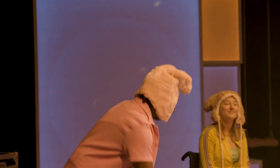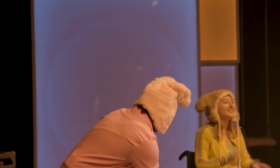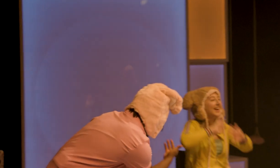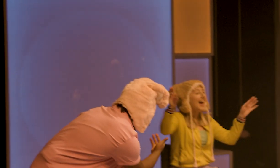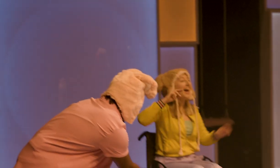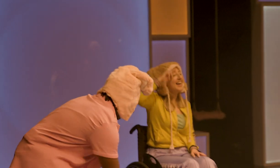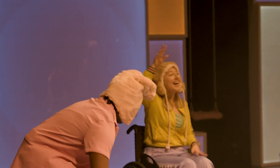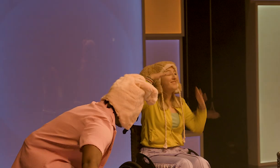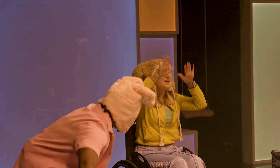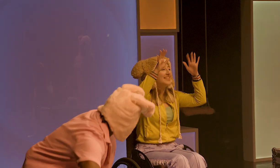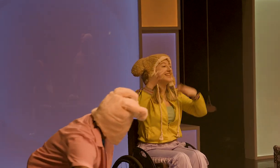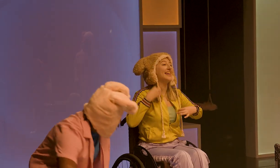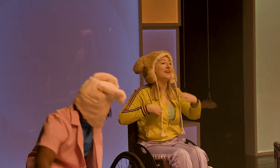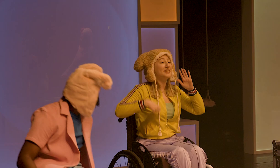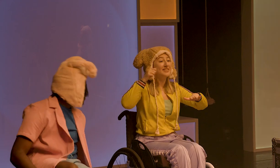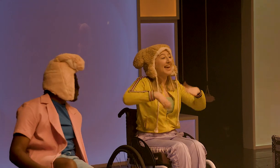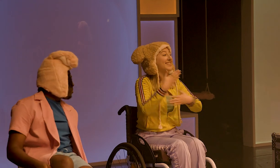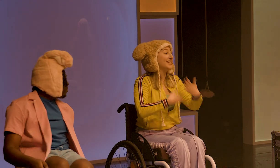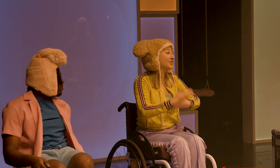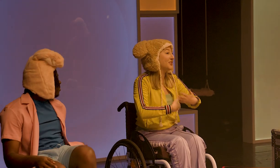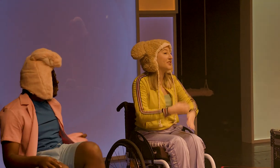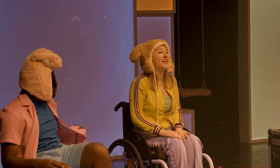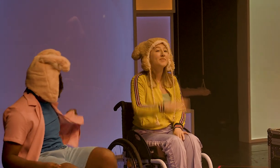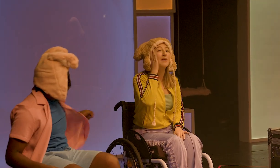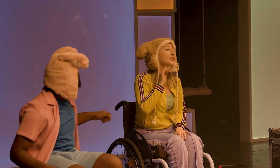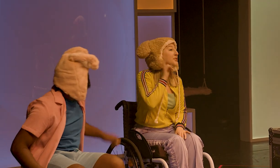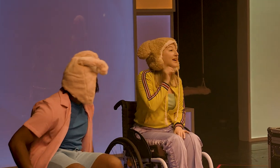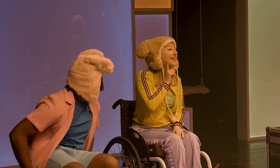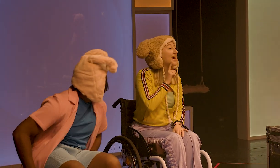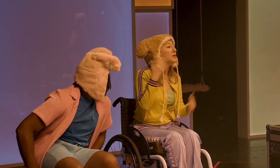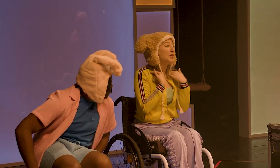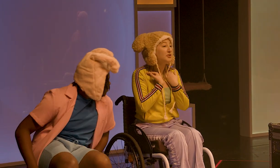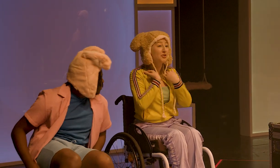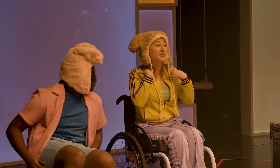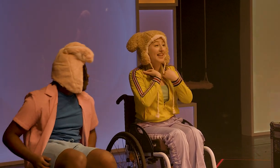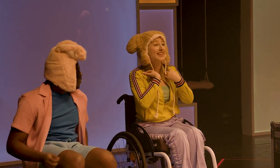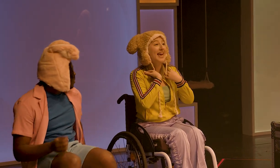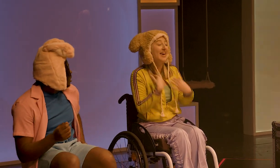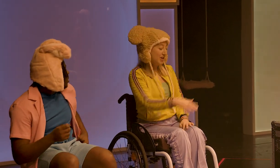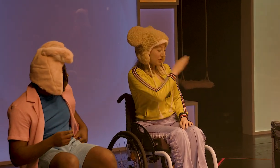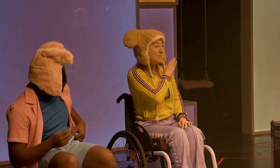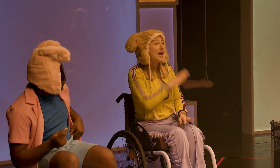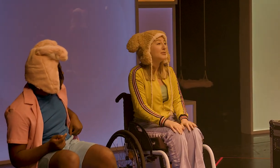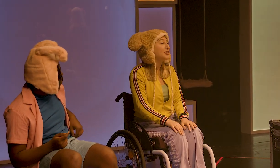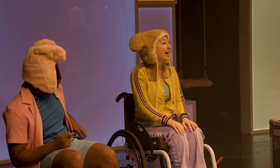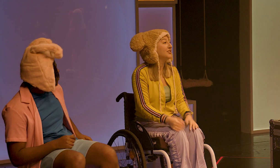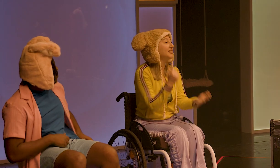blue shorts. [ WHOOOSH ] - Hi, I'm Maisy and I'll be doing Katy's story. I'm a young white girl with blonde shoulder length hair, wearing